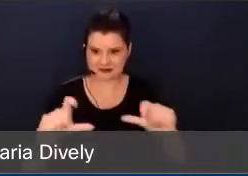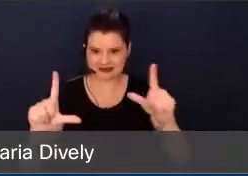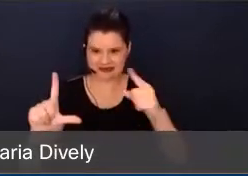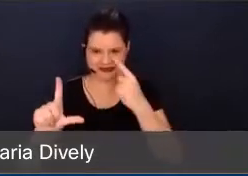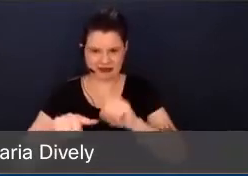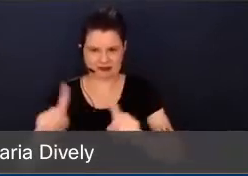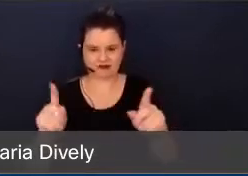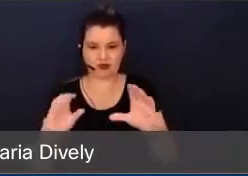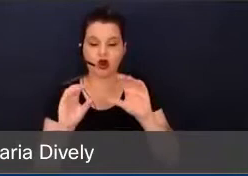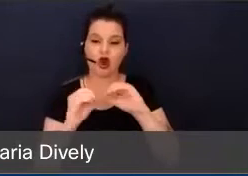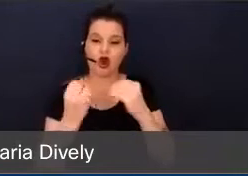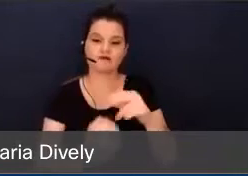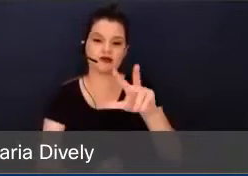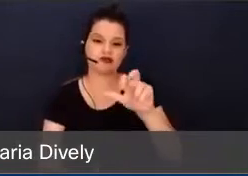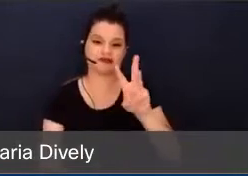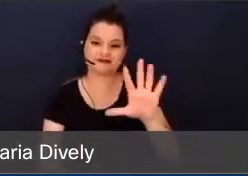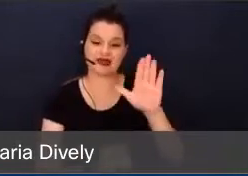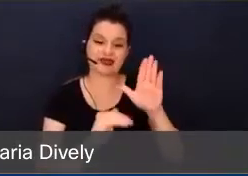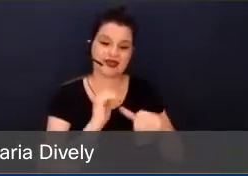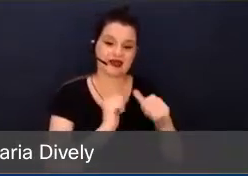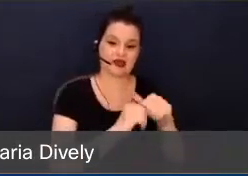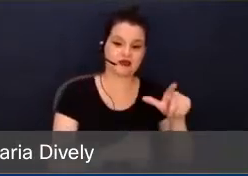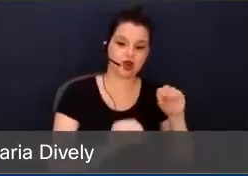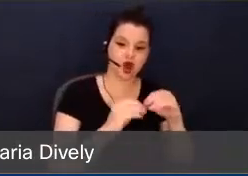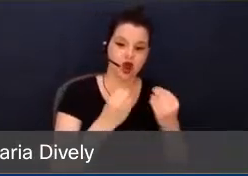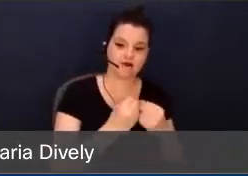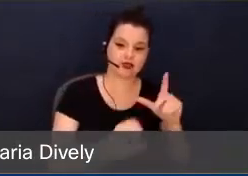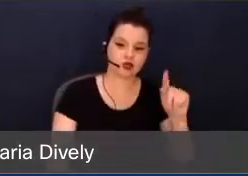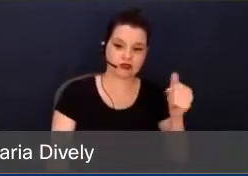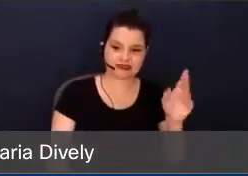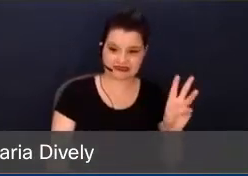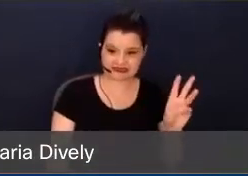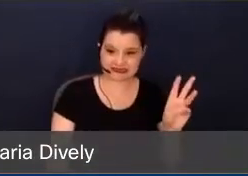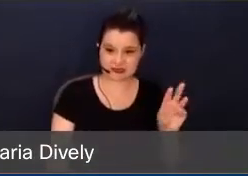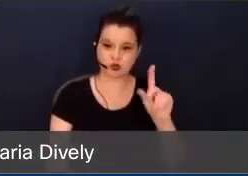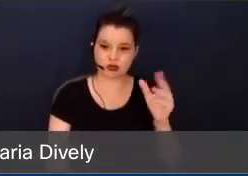Office 365 than in Office 2016 or 2013.